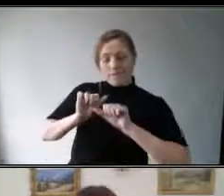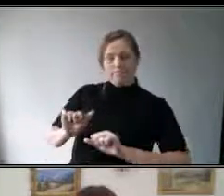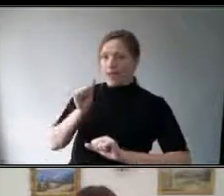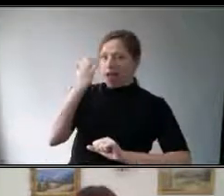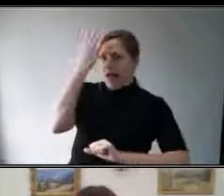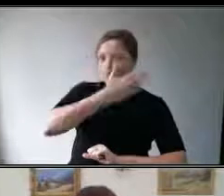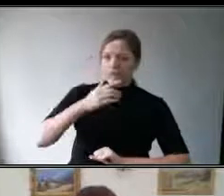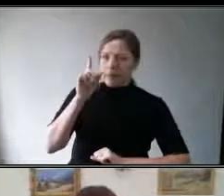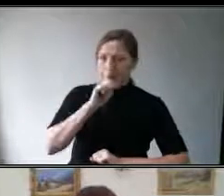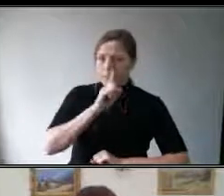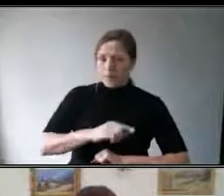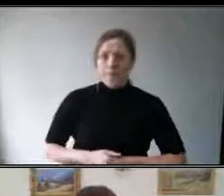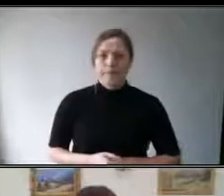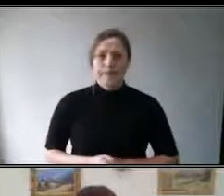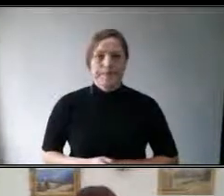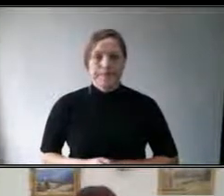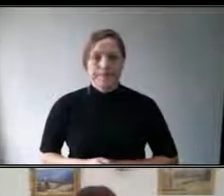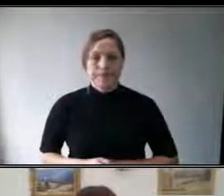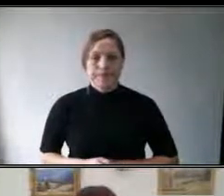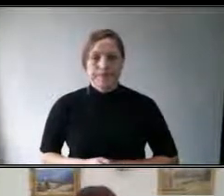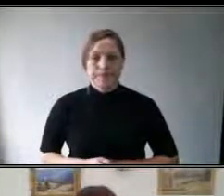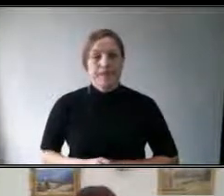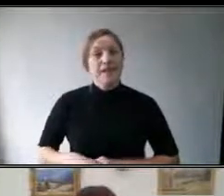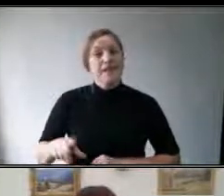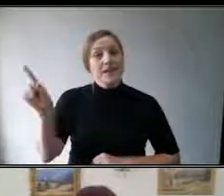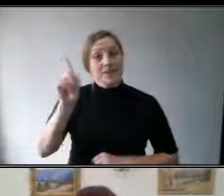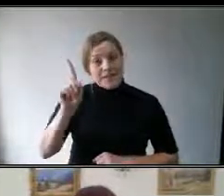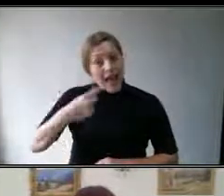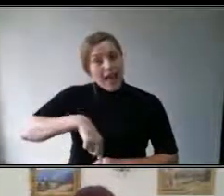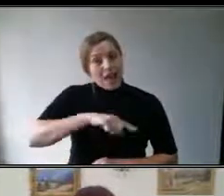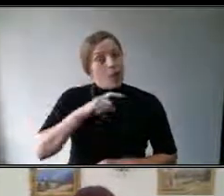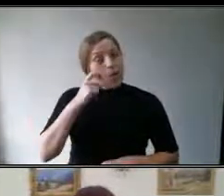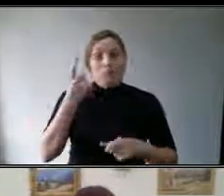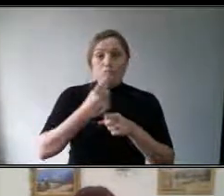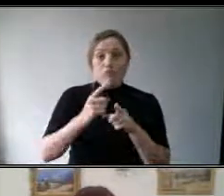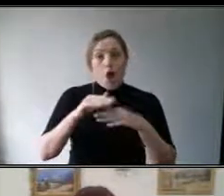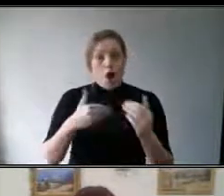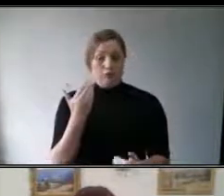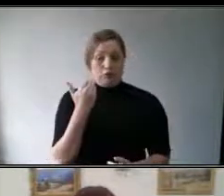uh today we are going to be chatting about the recently announced very exciting credibility